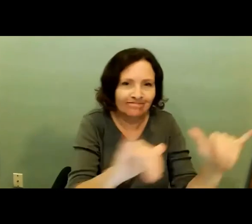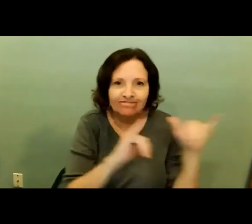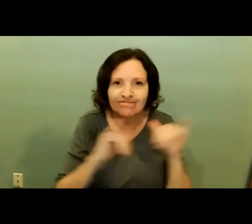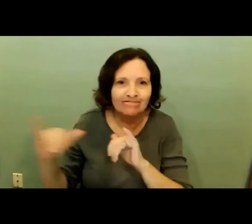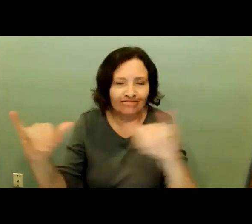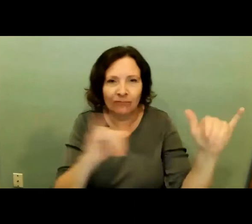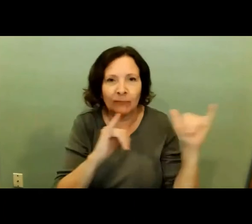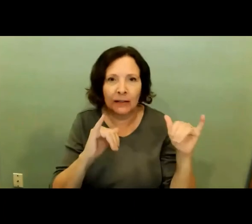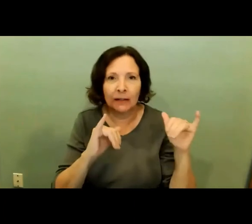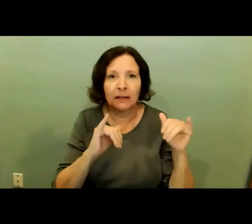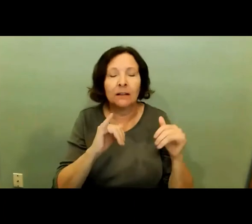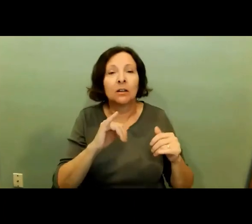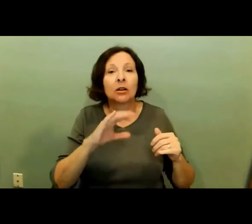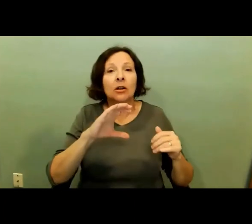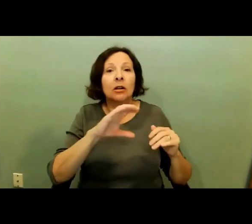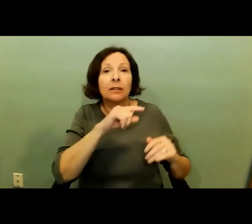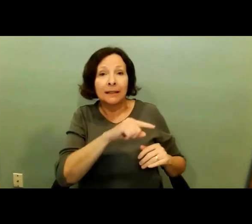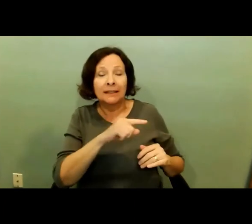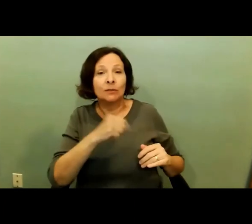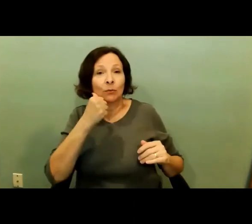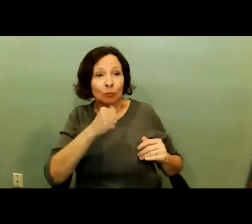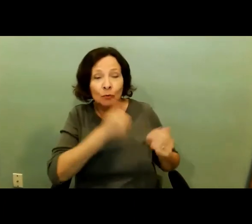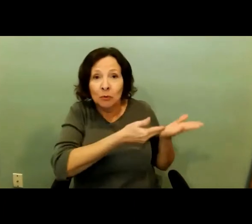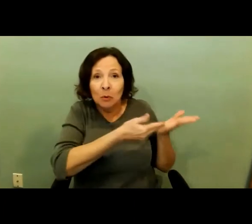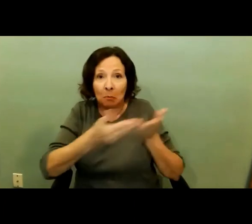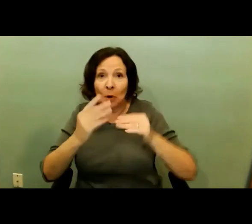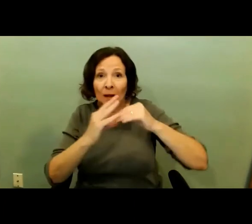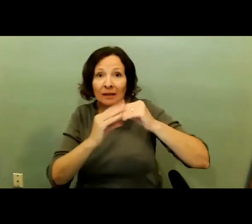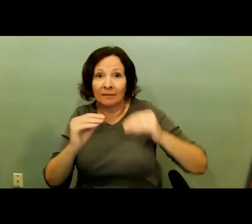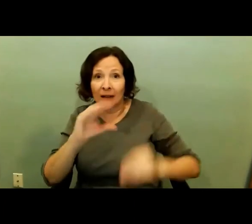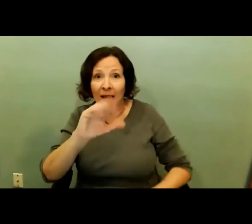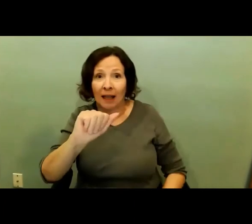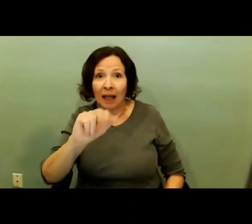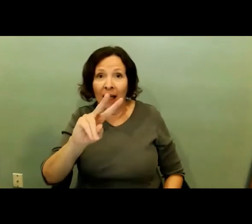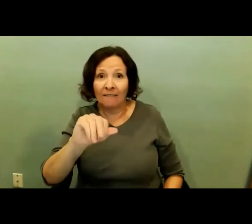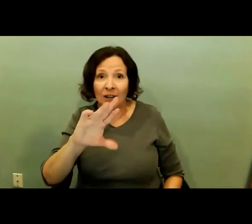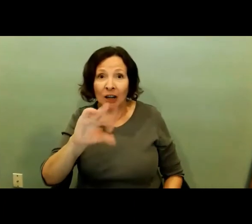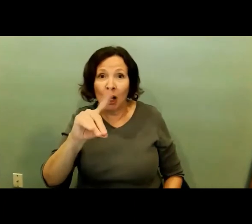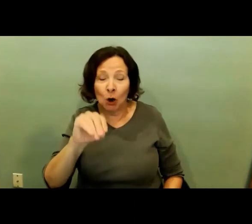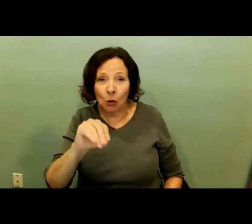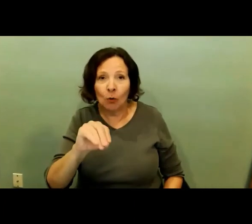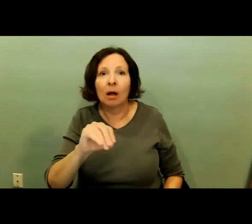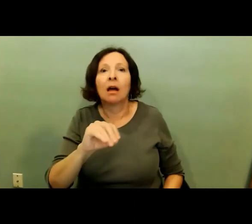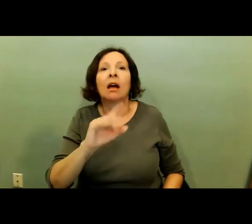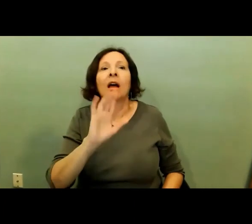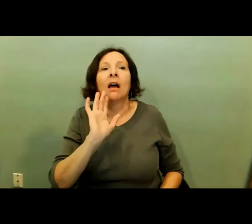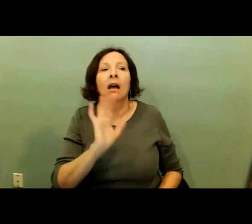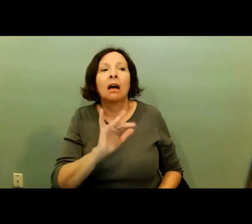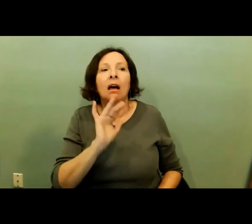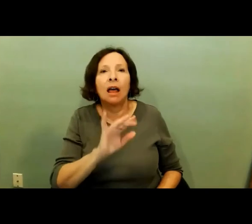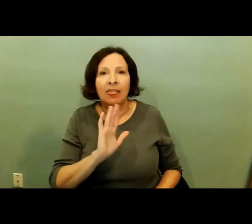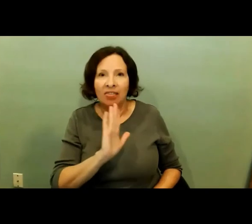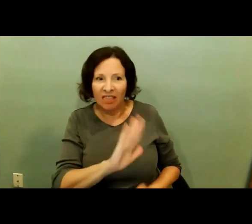her family brought food to our tables every day, and did so at great risk during the pandemic.